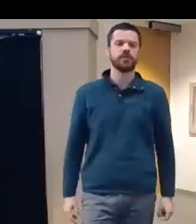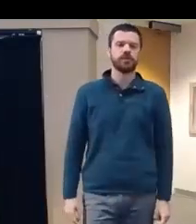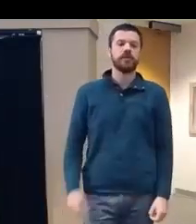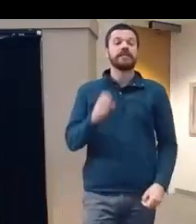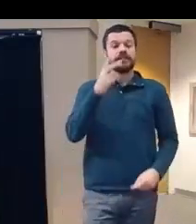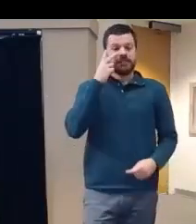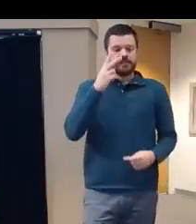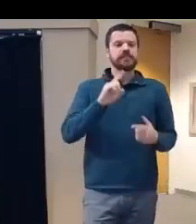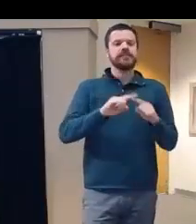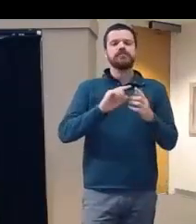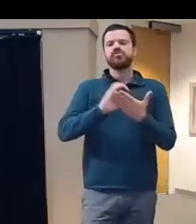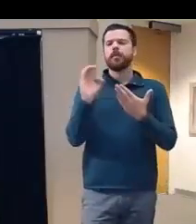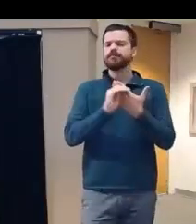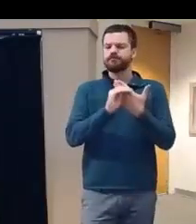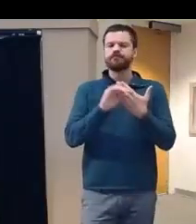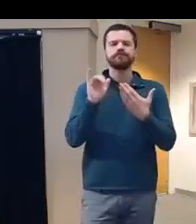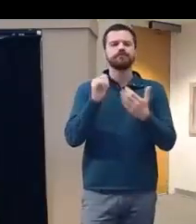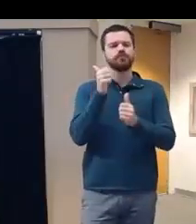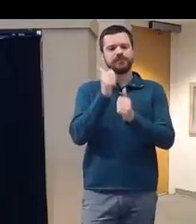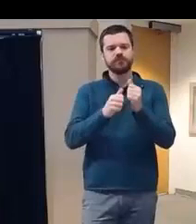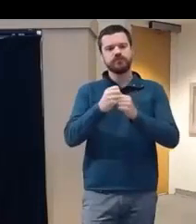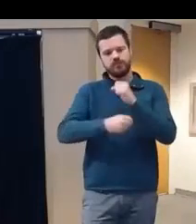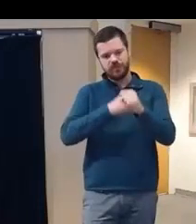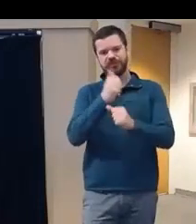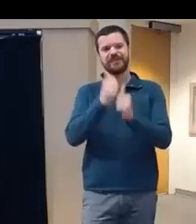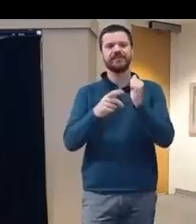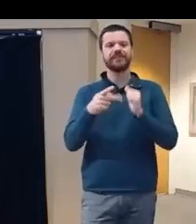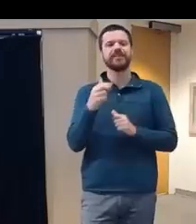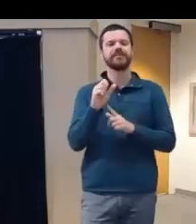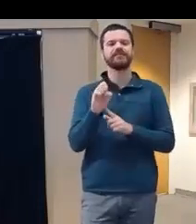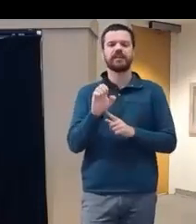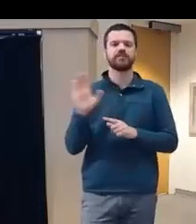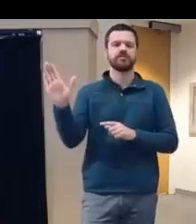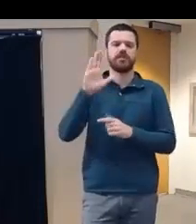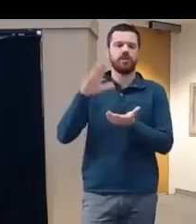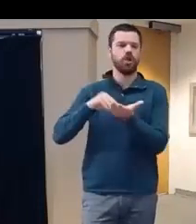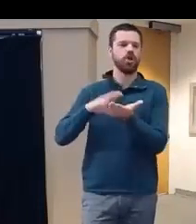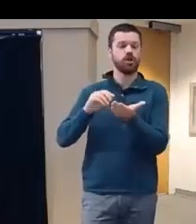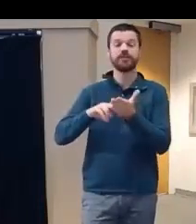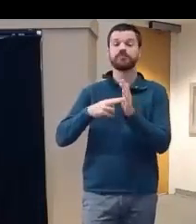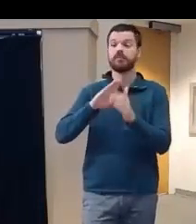curricula that stretches across each year each phase of their learning such that by the end they